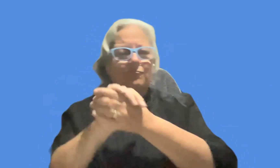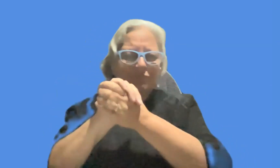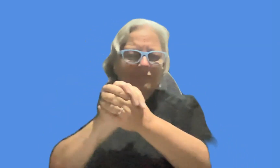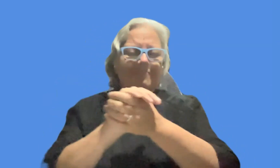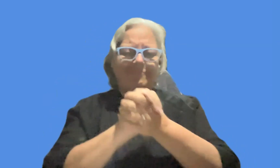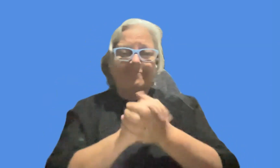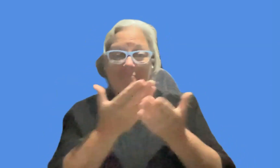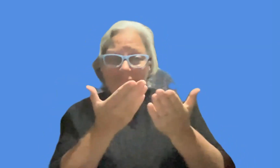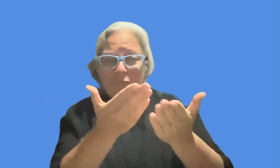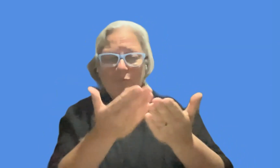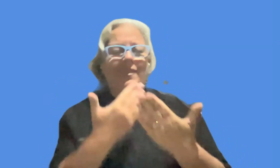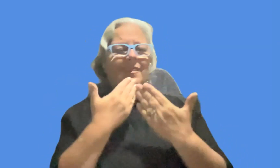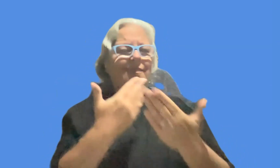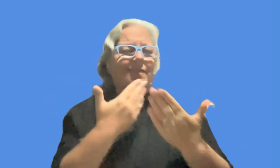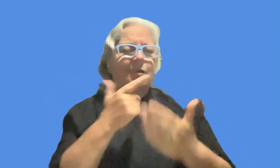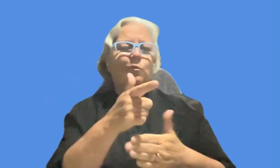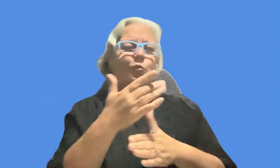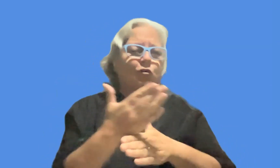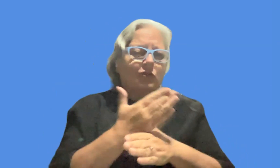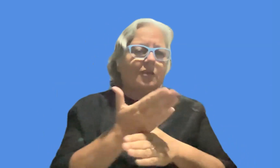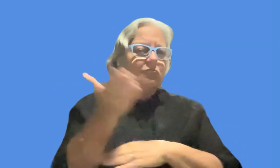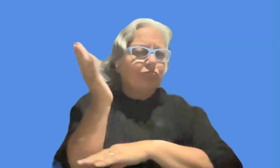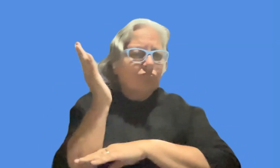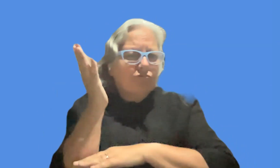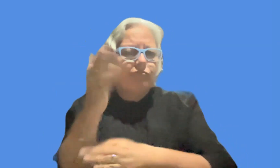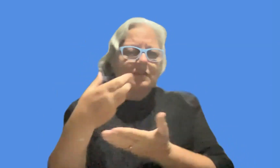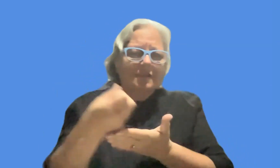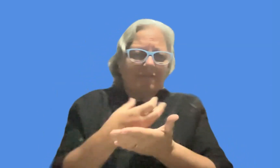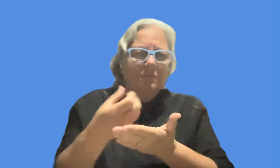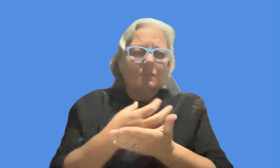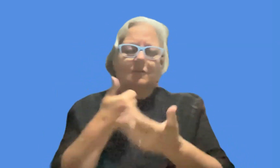. Many great things coming forward,